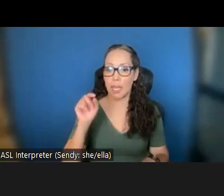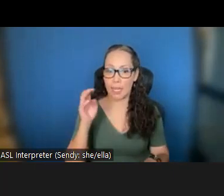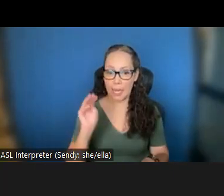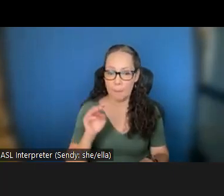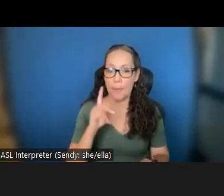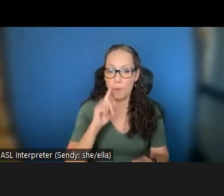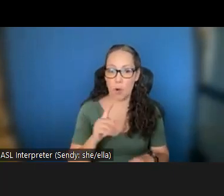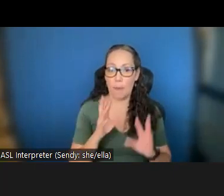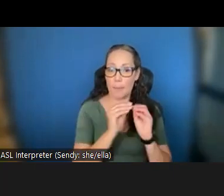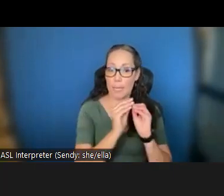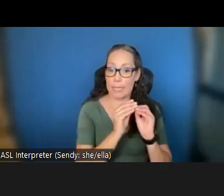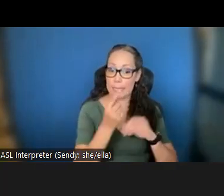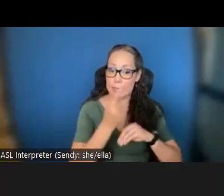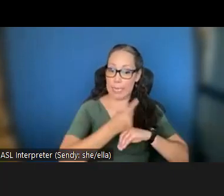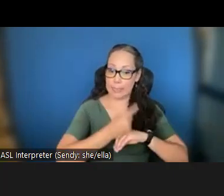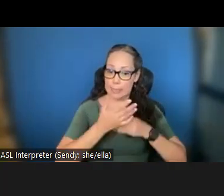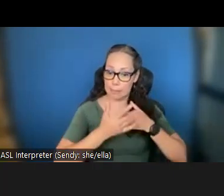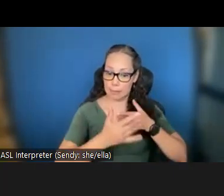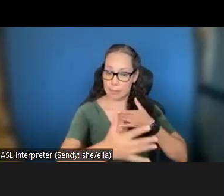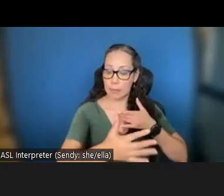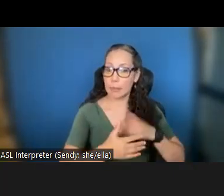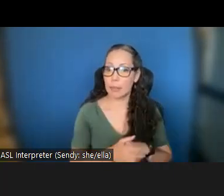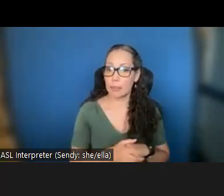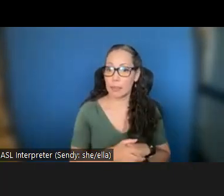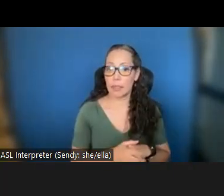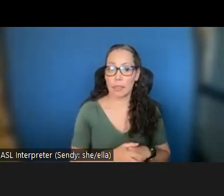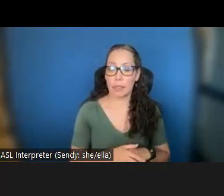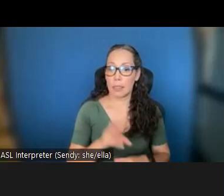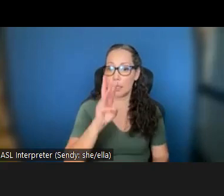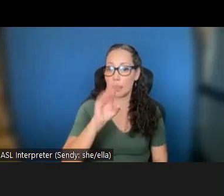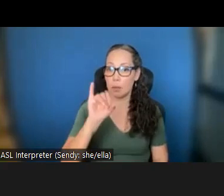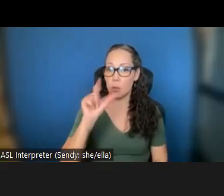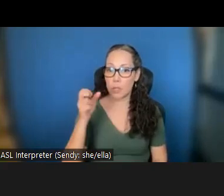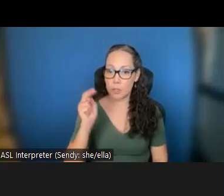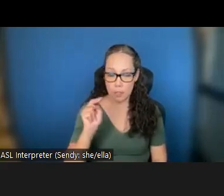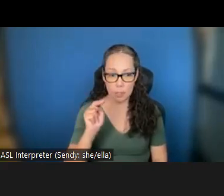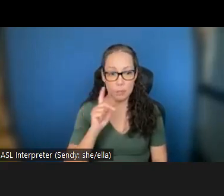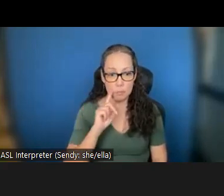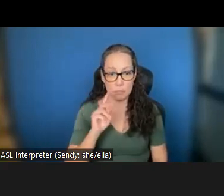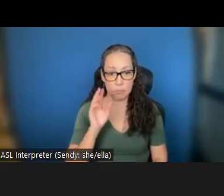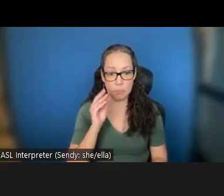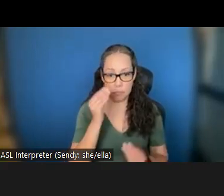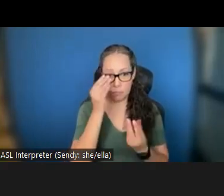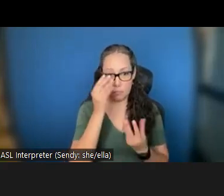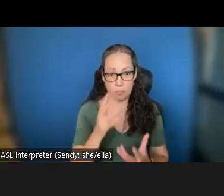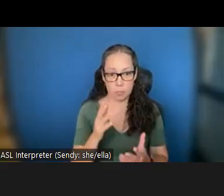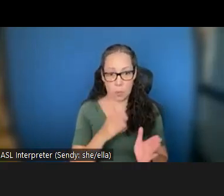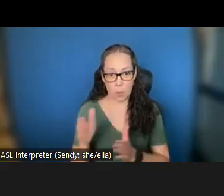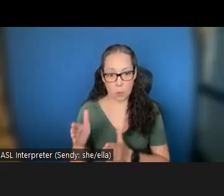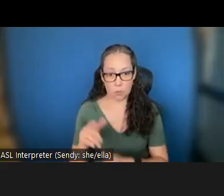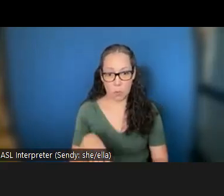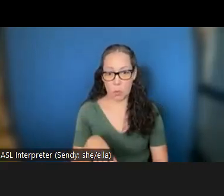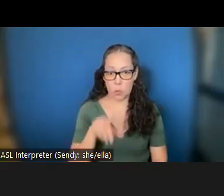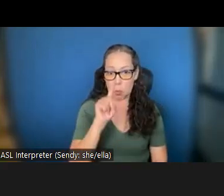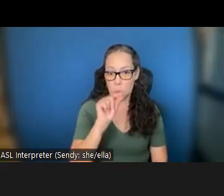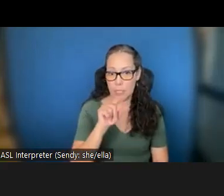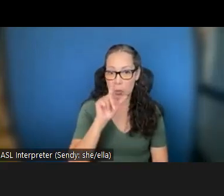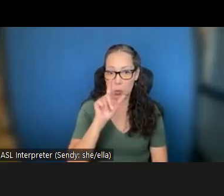if um Wilson sent out the proposed meeting dates for 2024 2025 and so hopefully everybody's had a